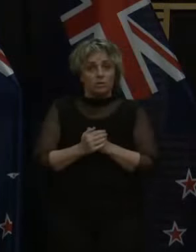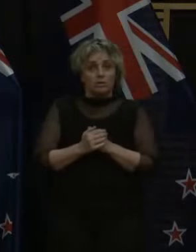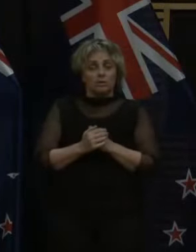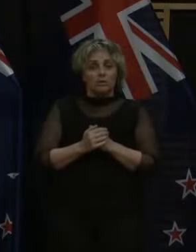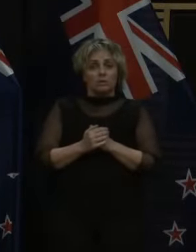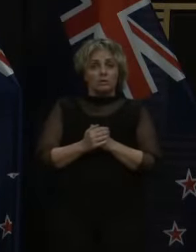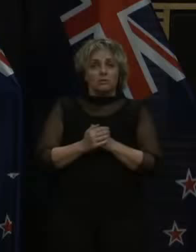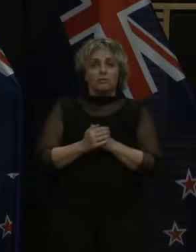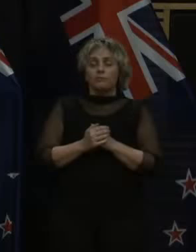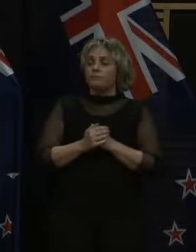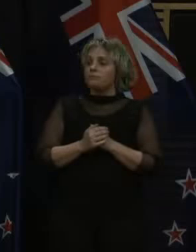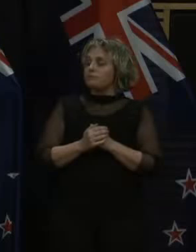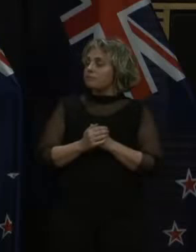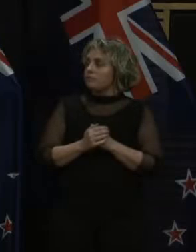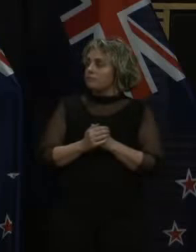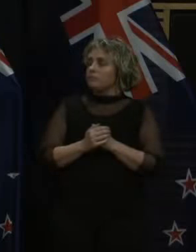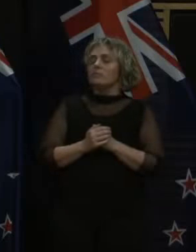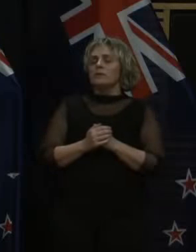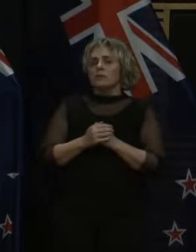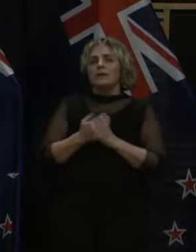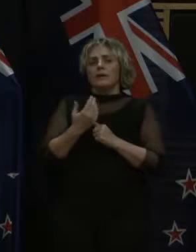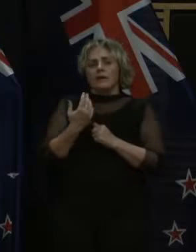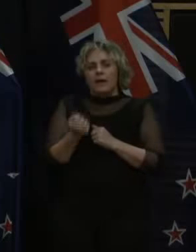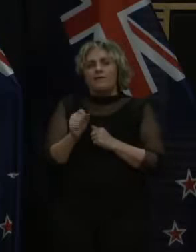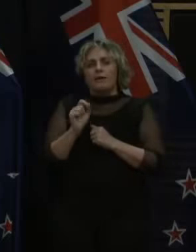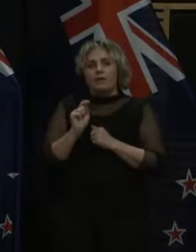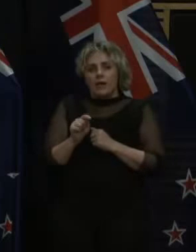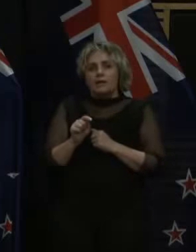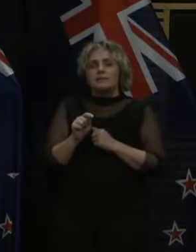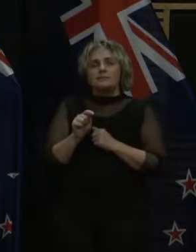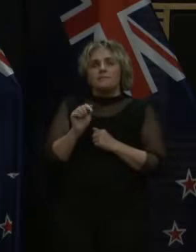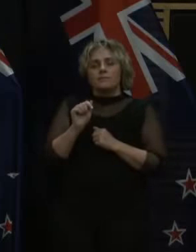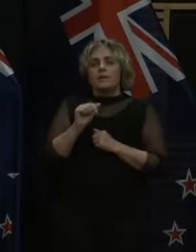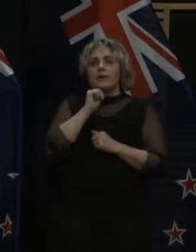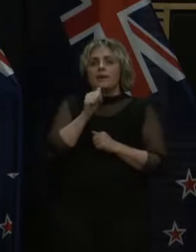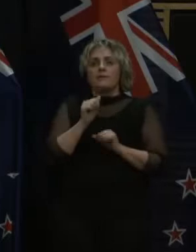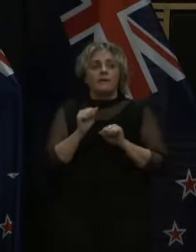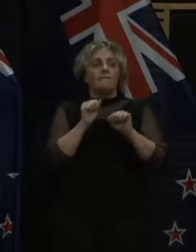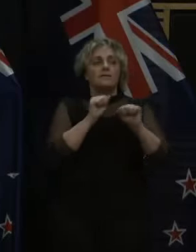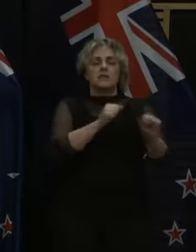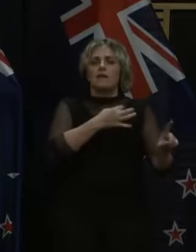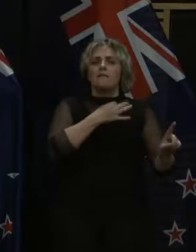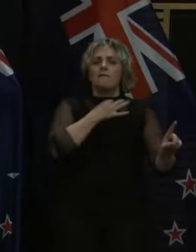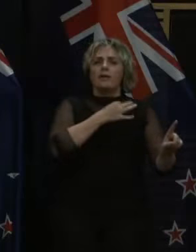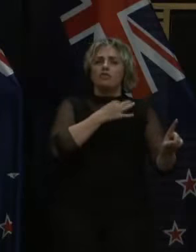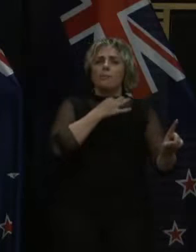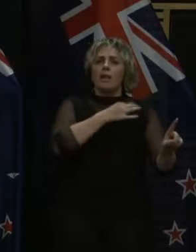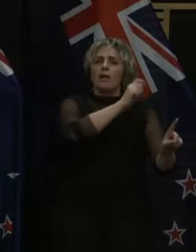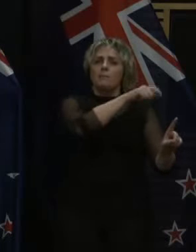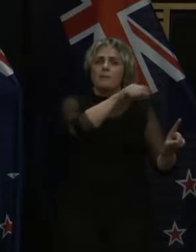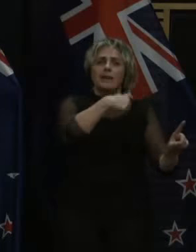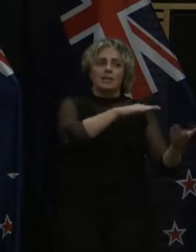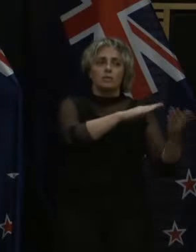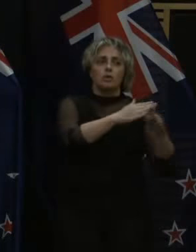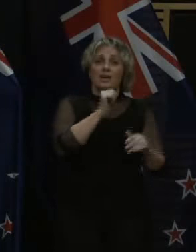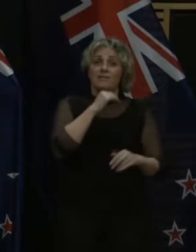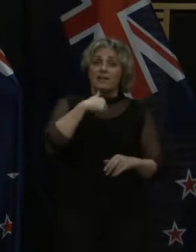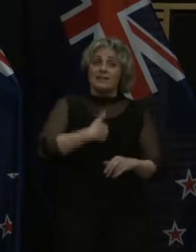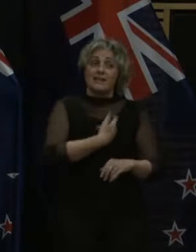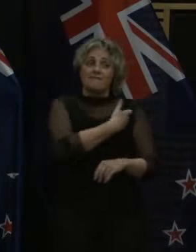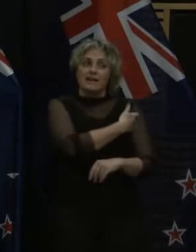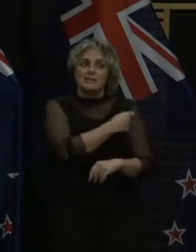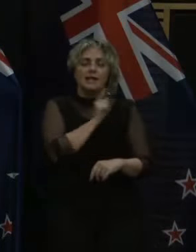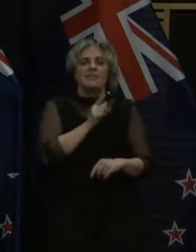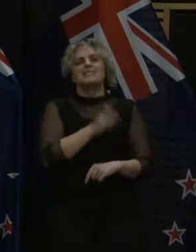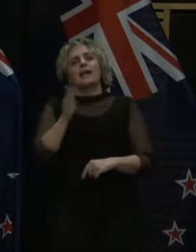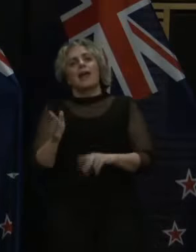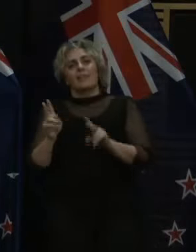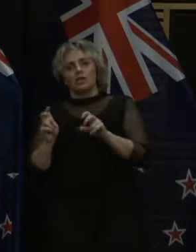private dwellings? Would the